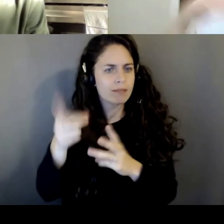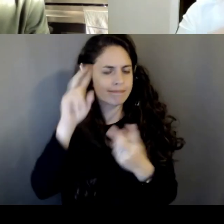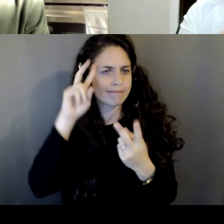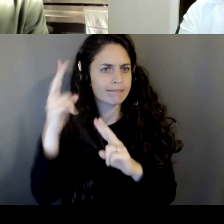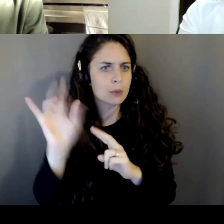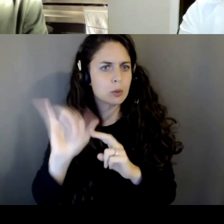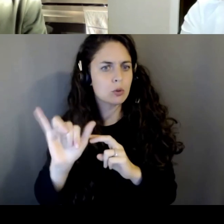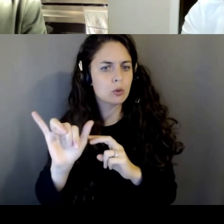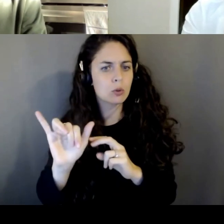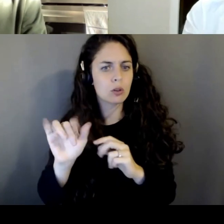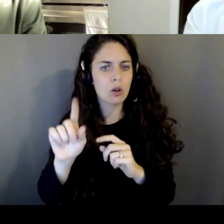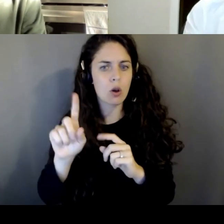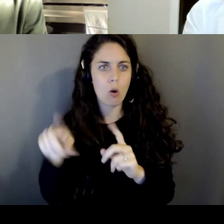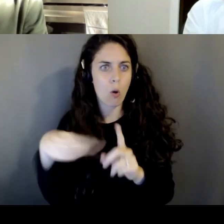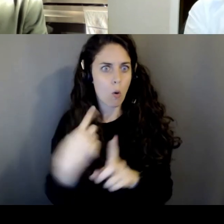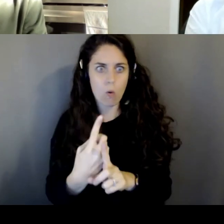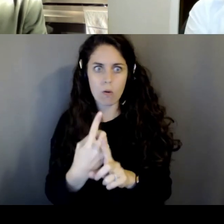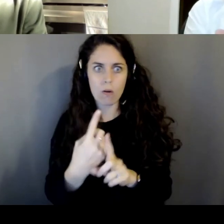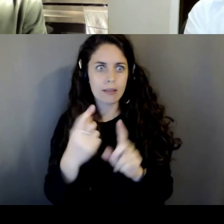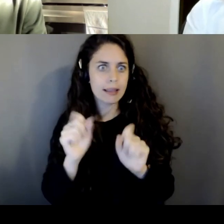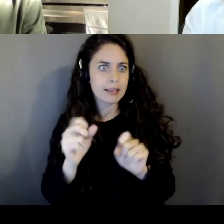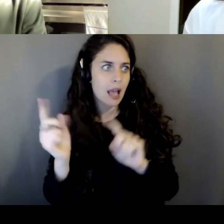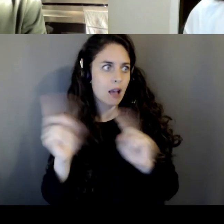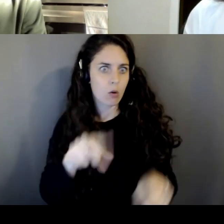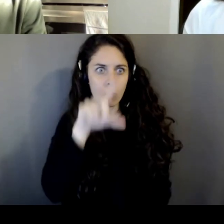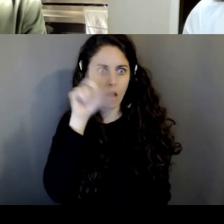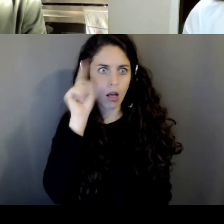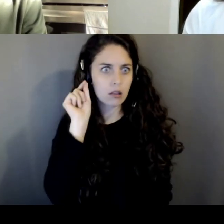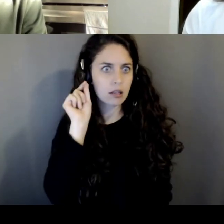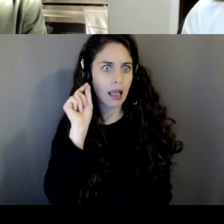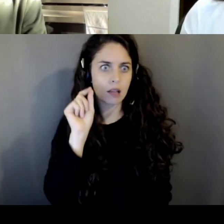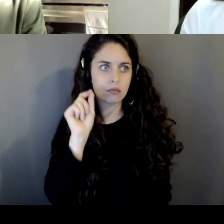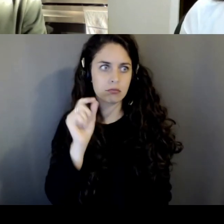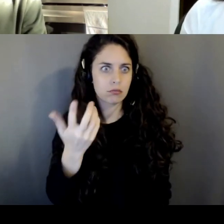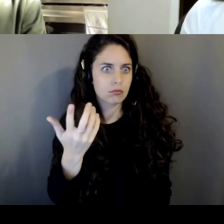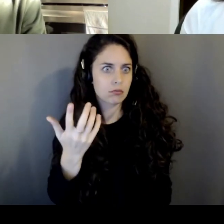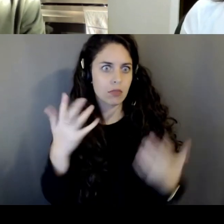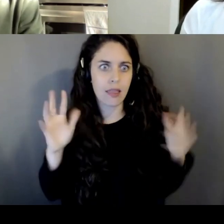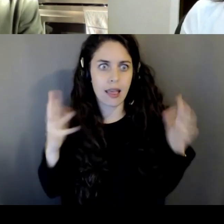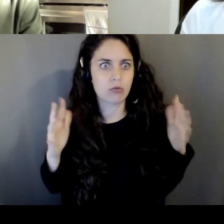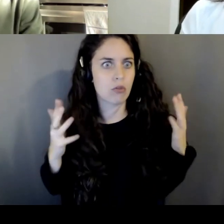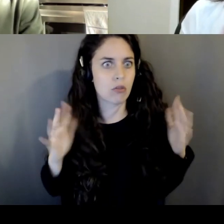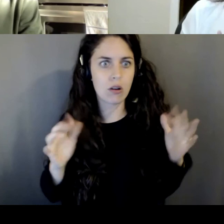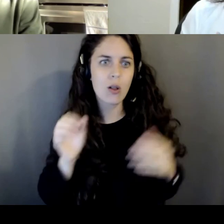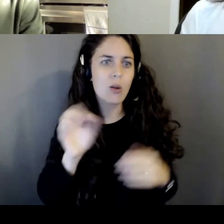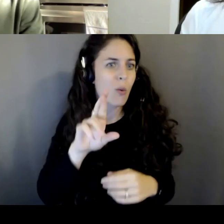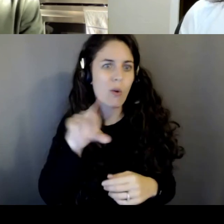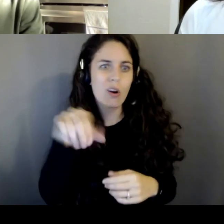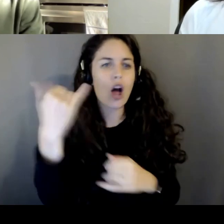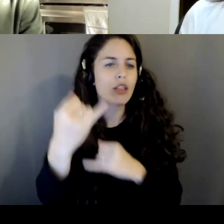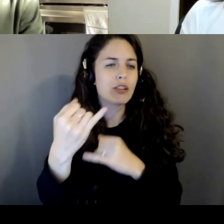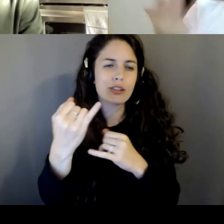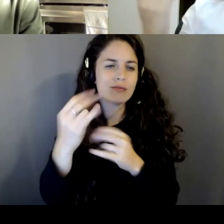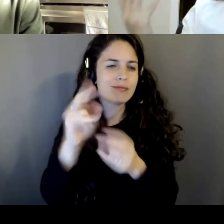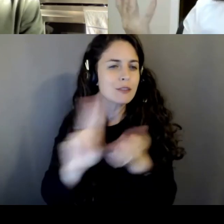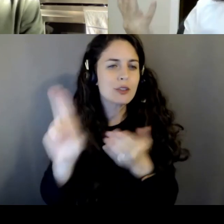only attend, like, Gallaudet or another University that has a large deaf population but the reality